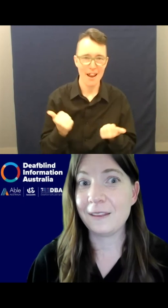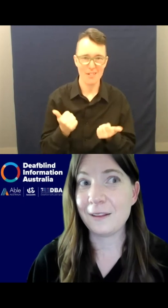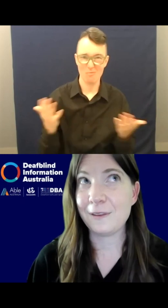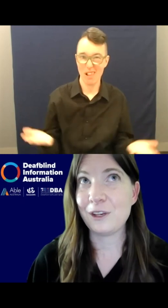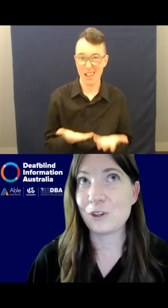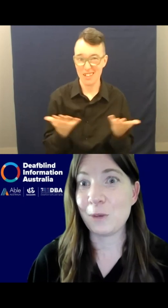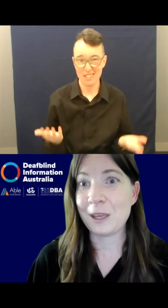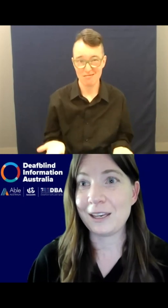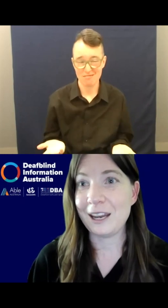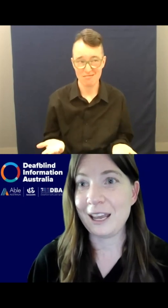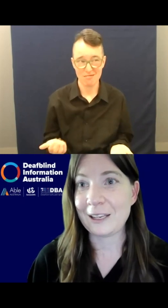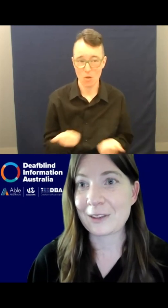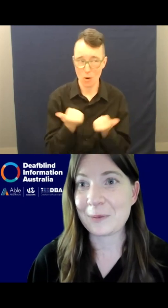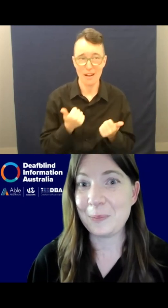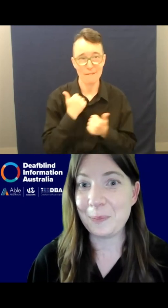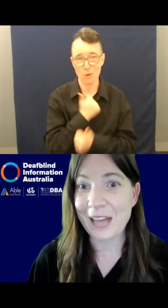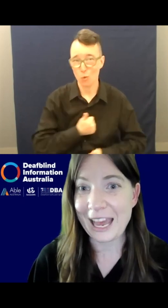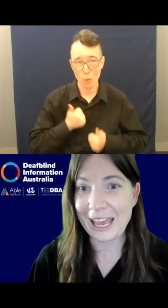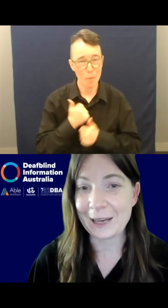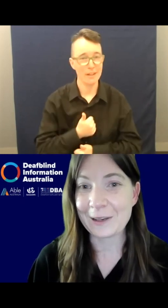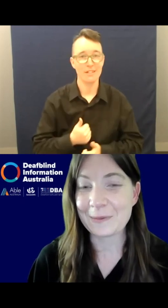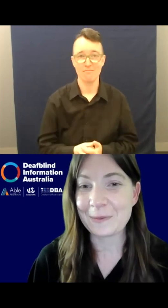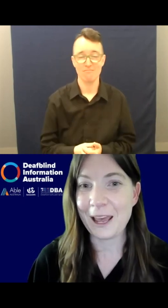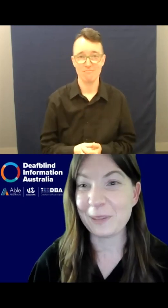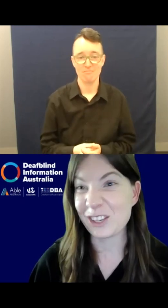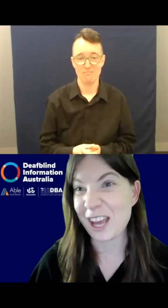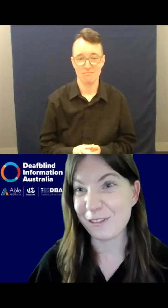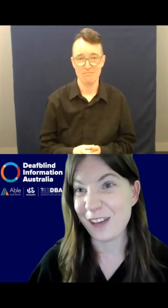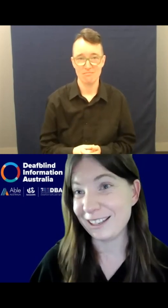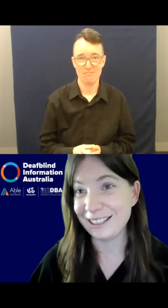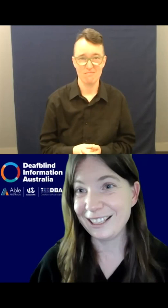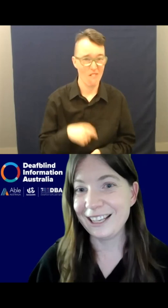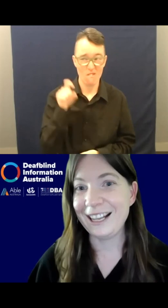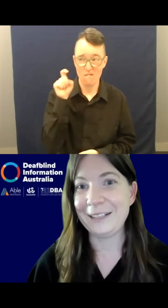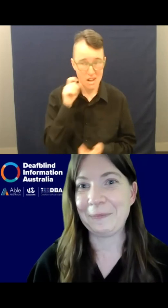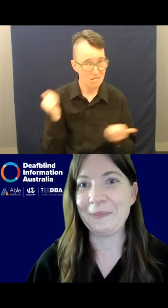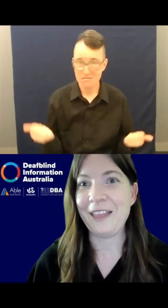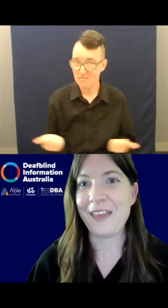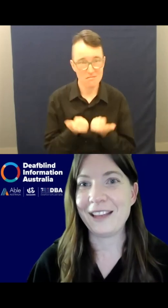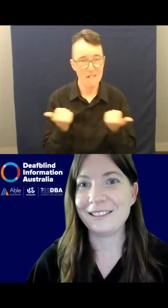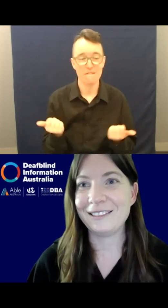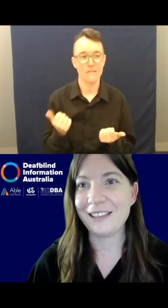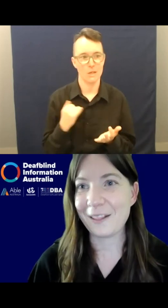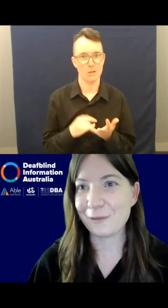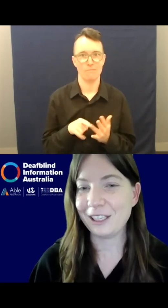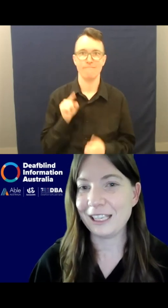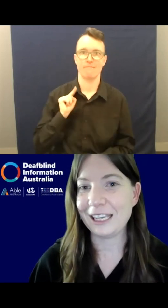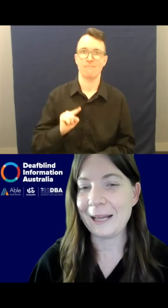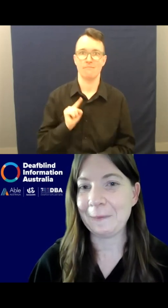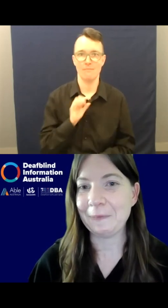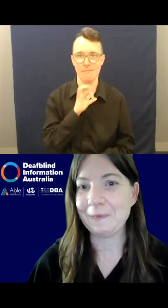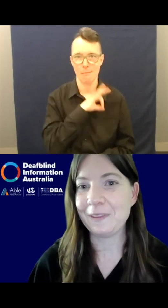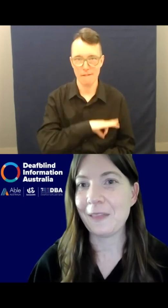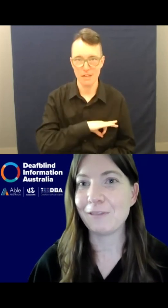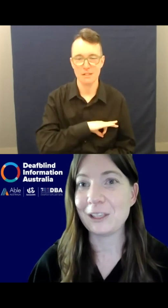of enjoyment and play and pleasure and fun. And that is really something really unique